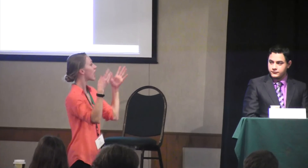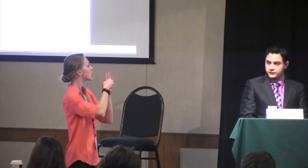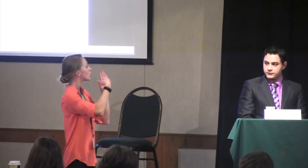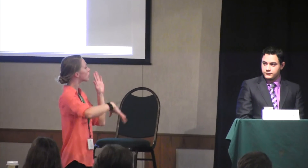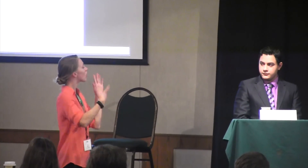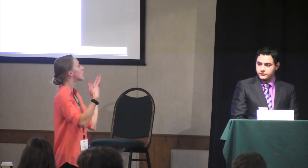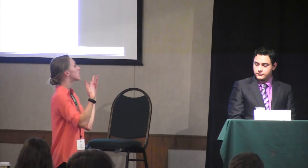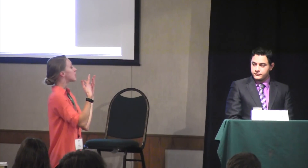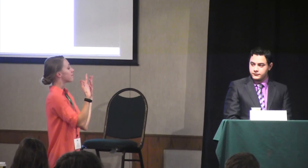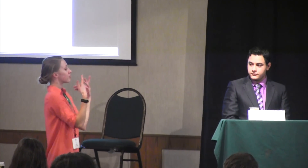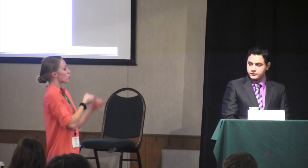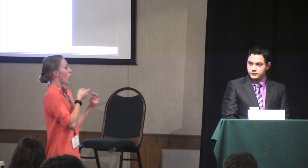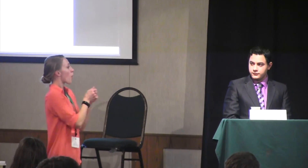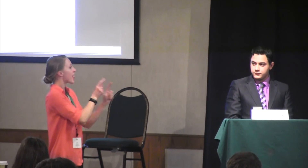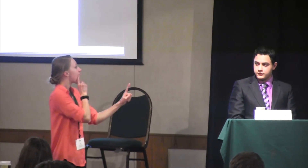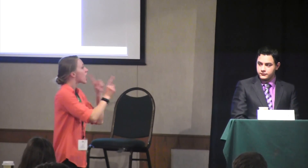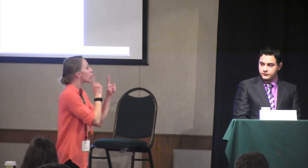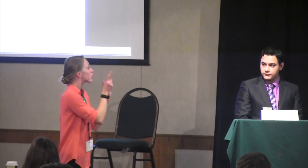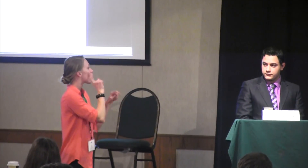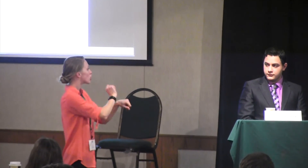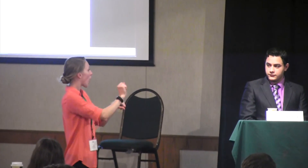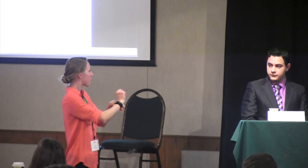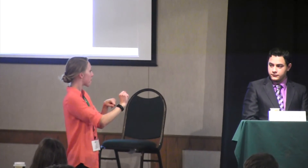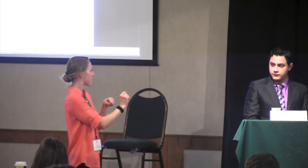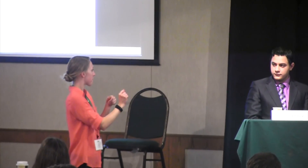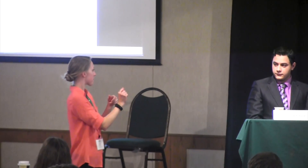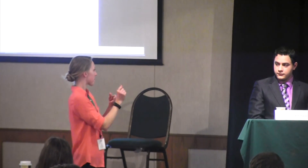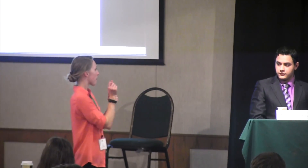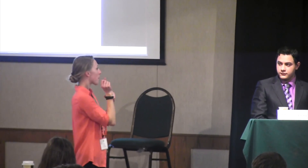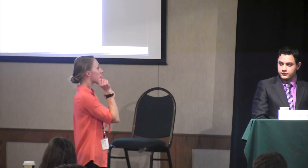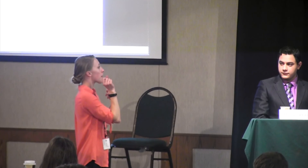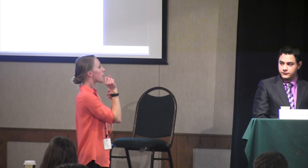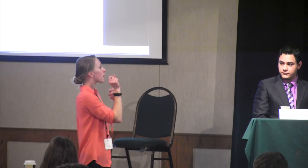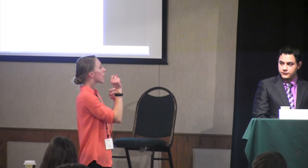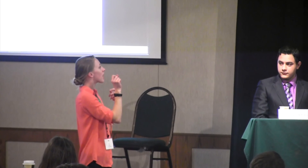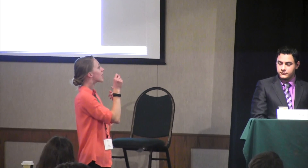what are some struggles working in the summer? Like interviewing for jobs?